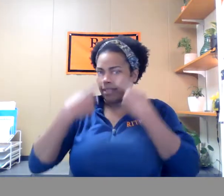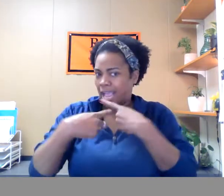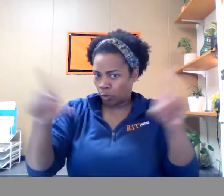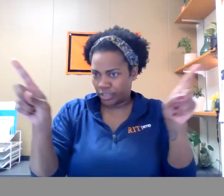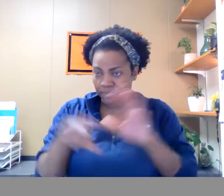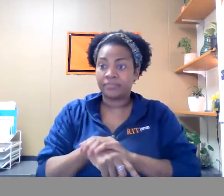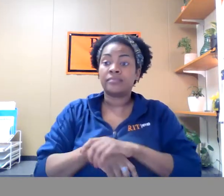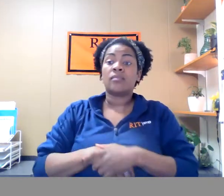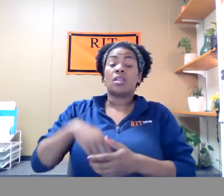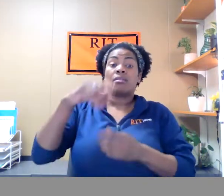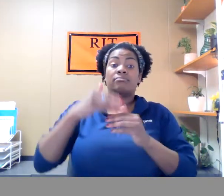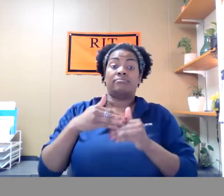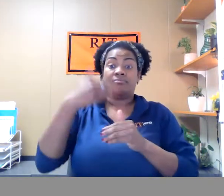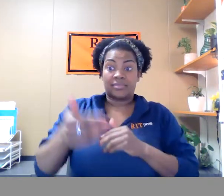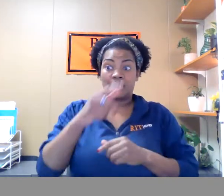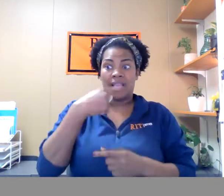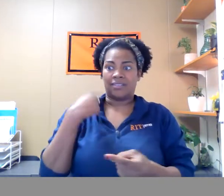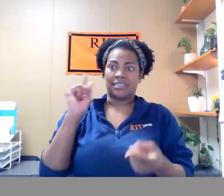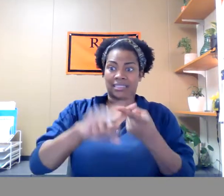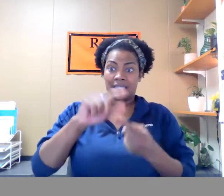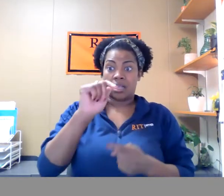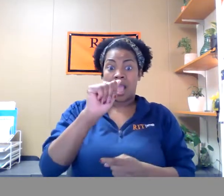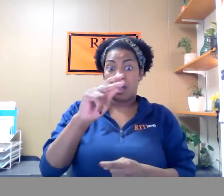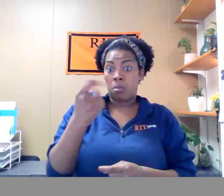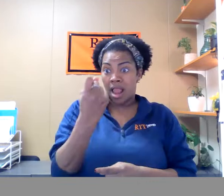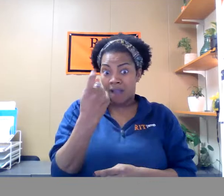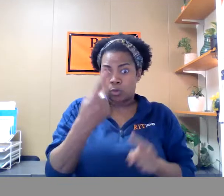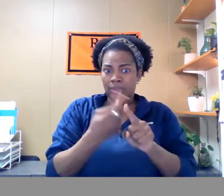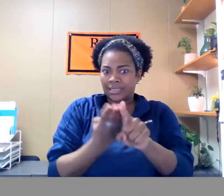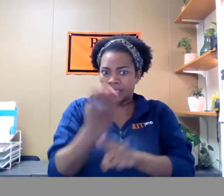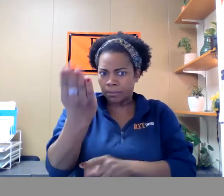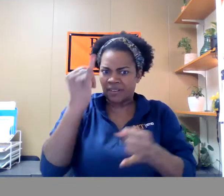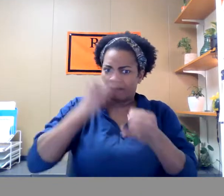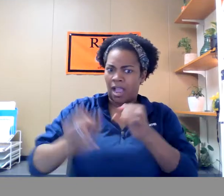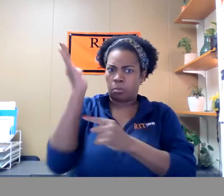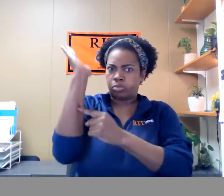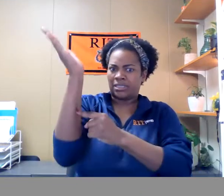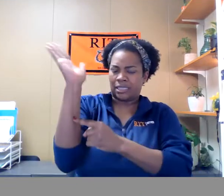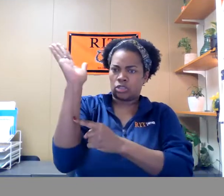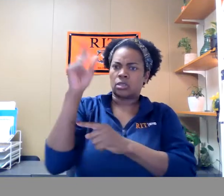and who is progressing to the next, final round. And then you have until April 11th to submit